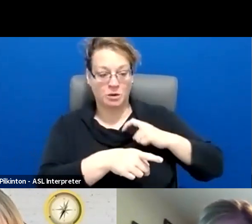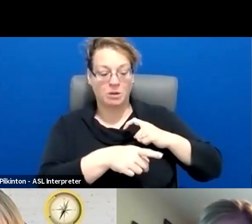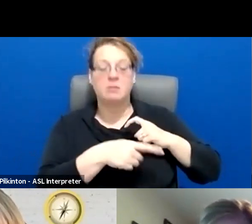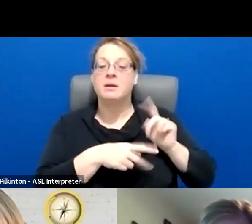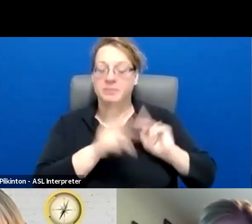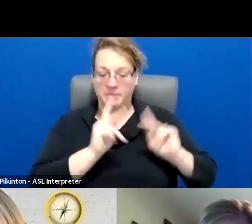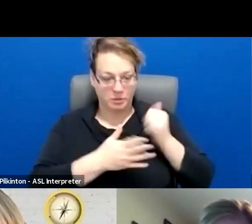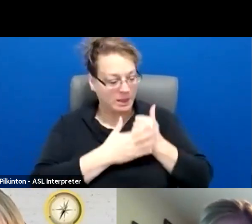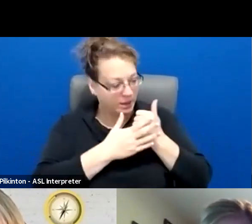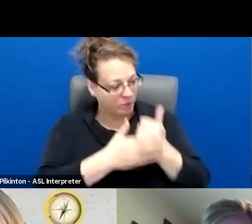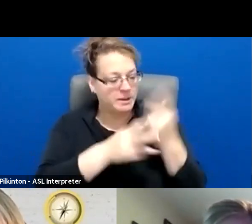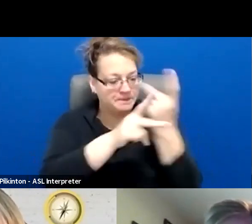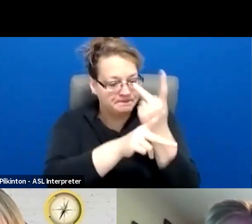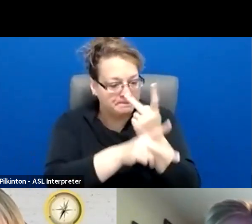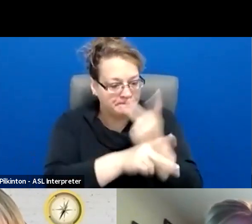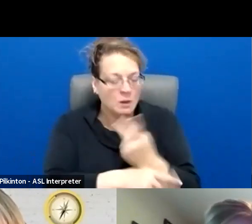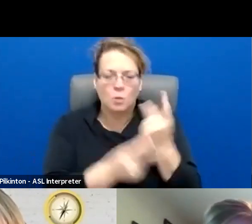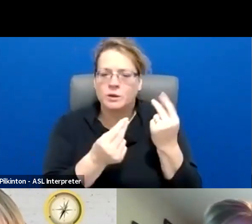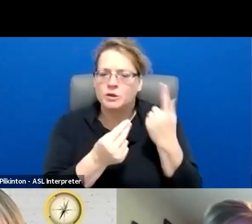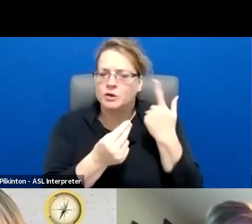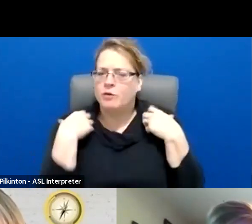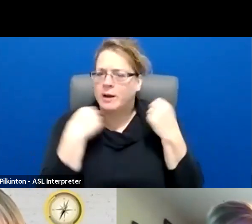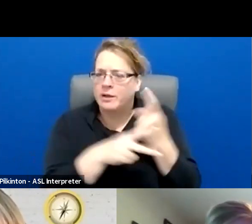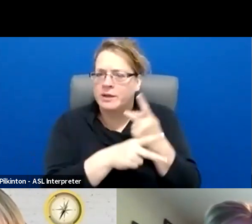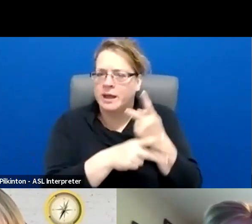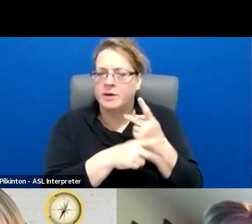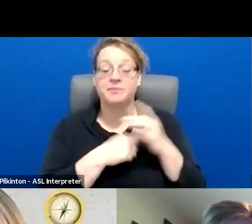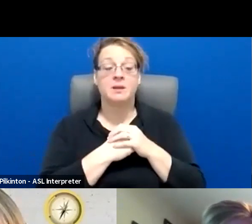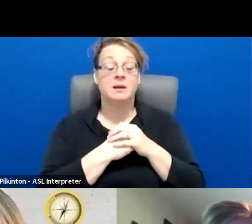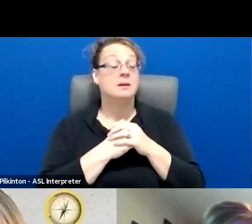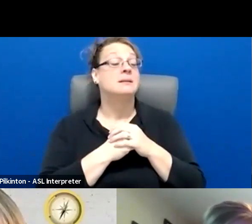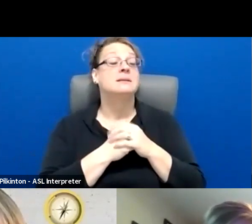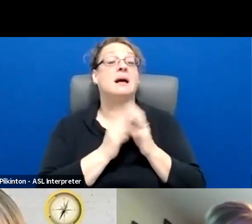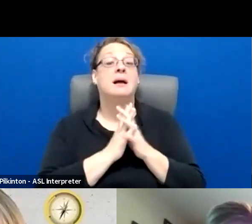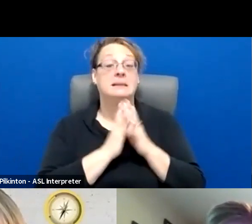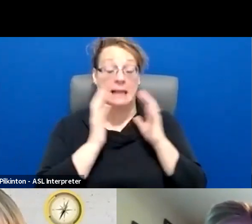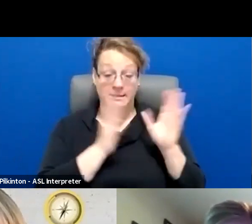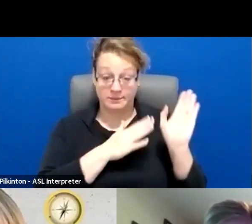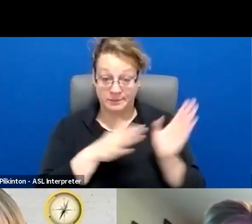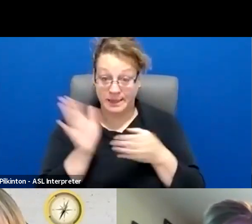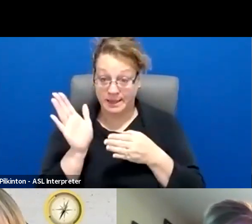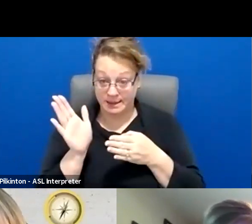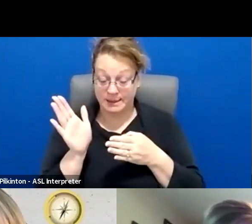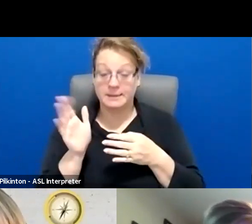It allows us the opportunity to hire people who can really relate to our members when they call in. And help them navigate the healthcare system.